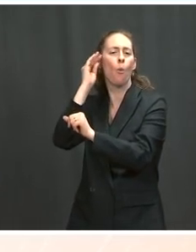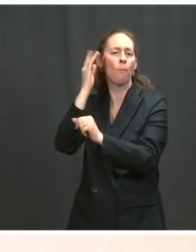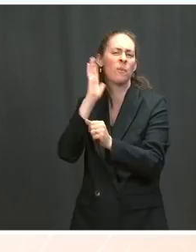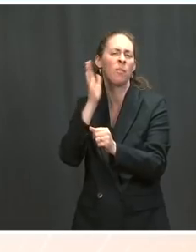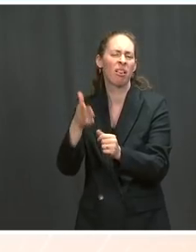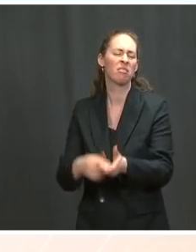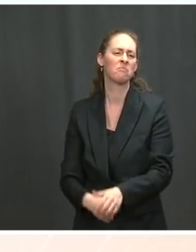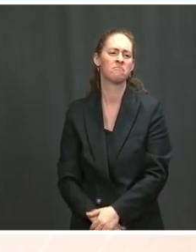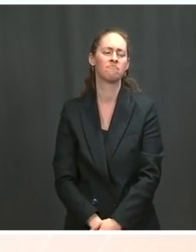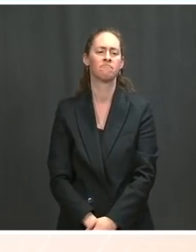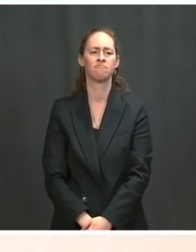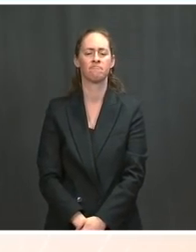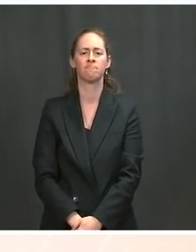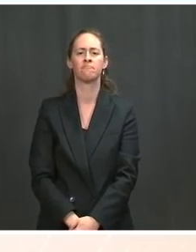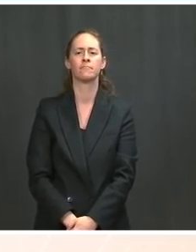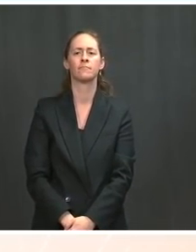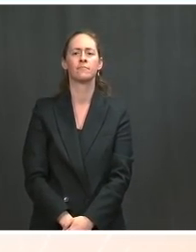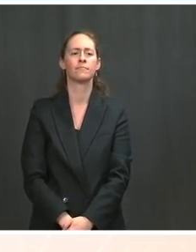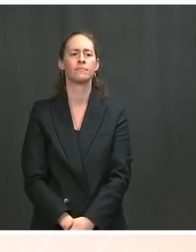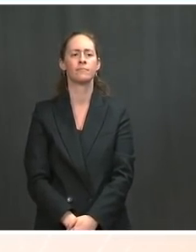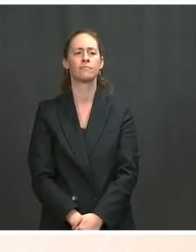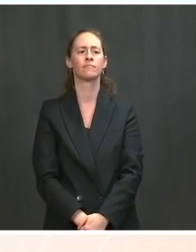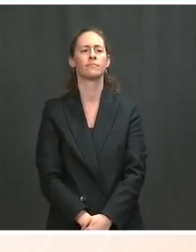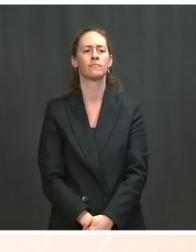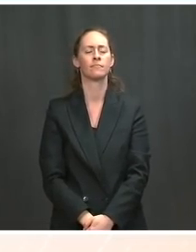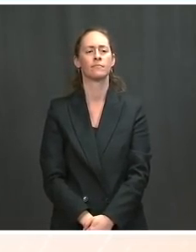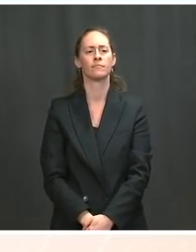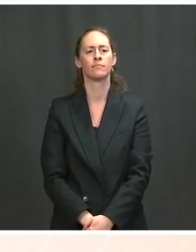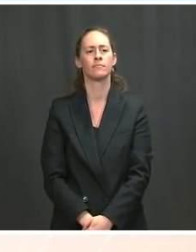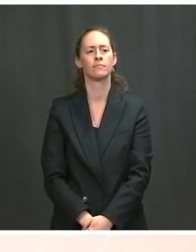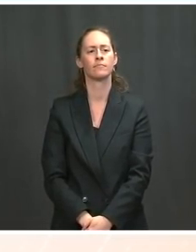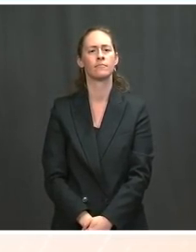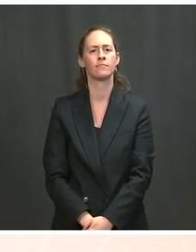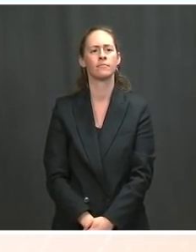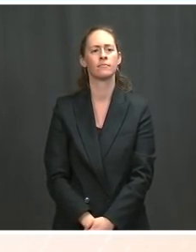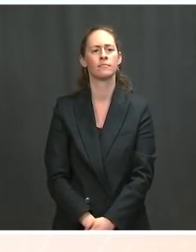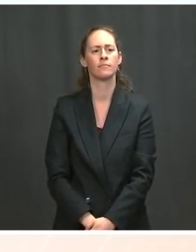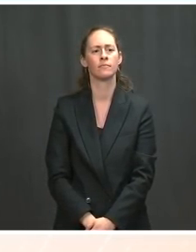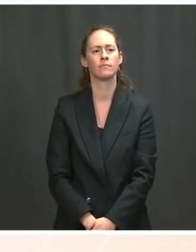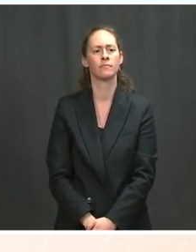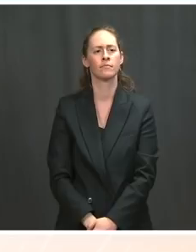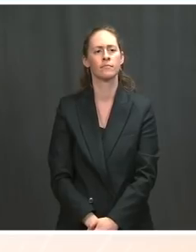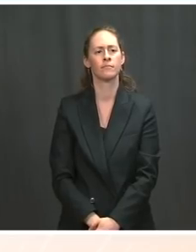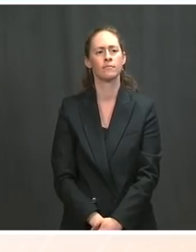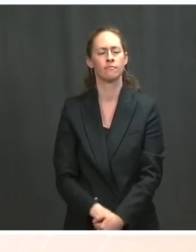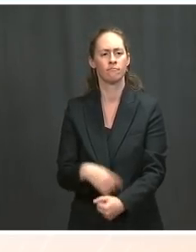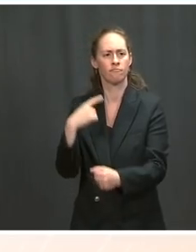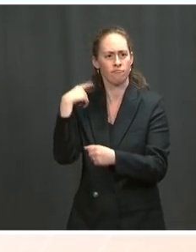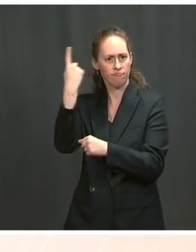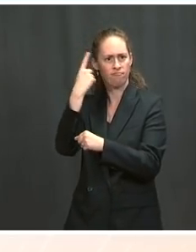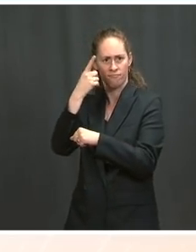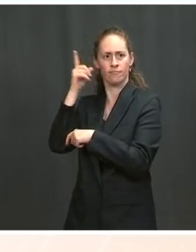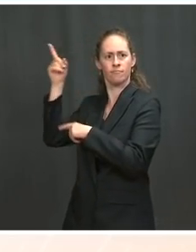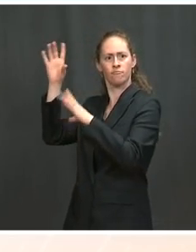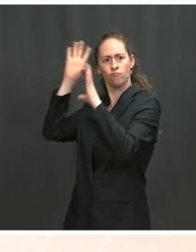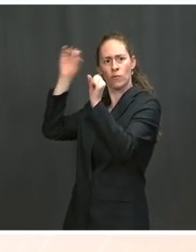And will that name be in the next batch of ambassadors that are named by this White House?